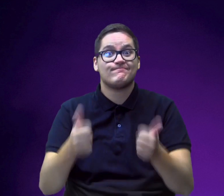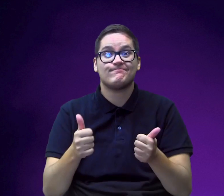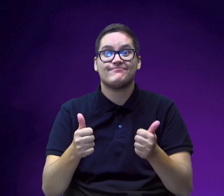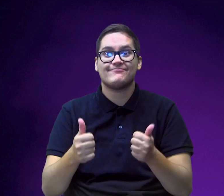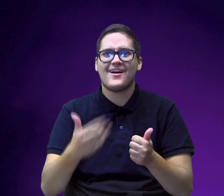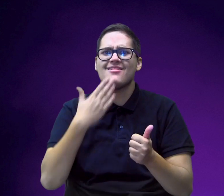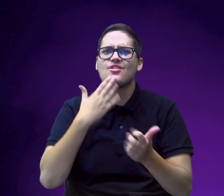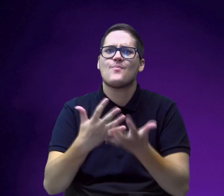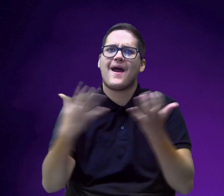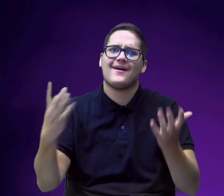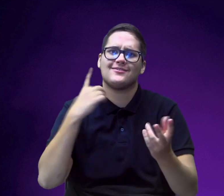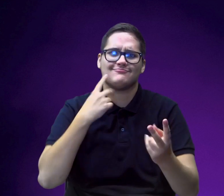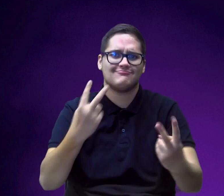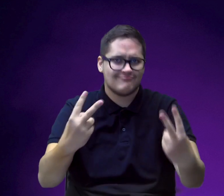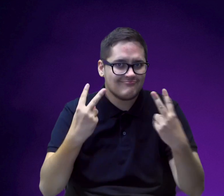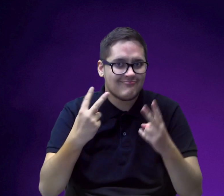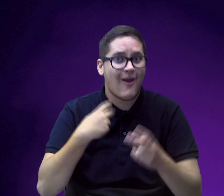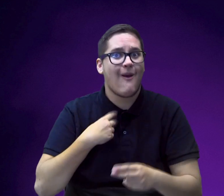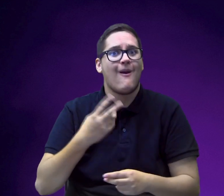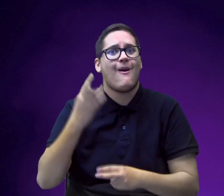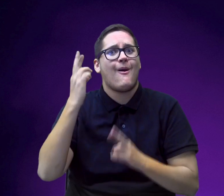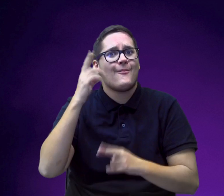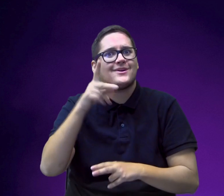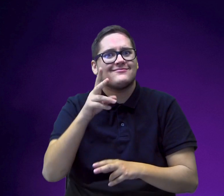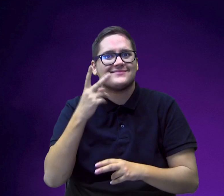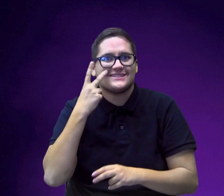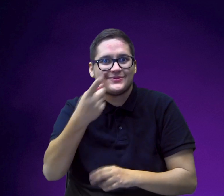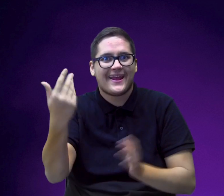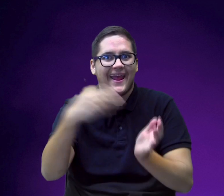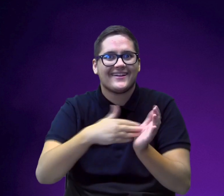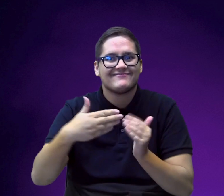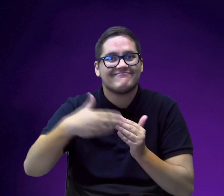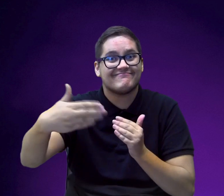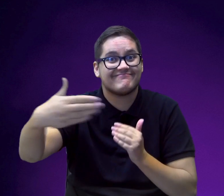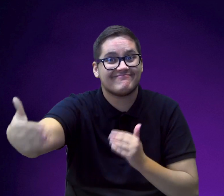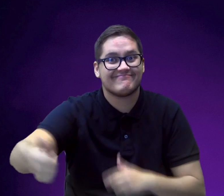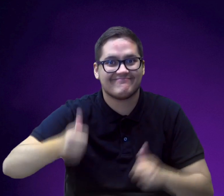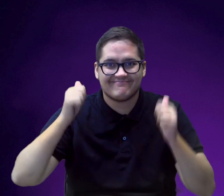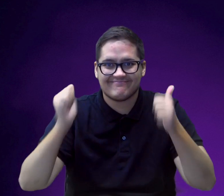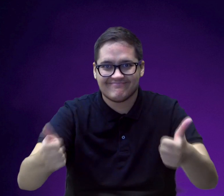Ok awesome, thank you so much for watching. I hope to see you again next time!